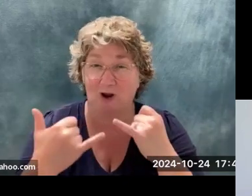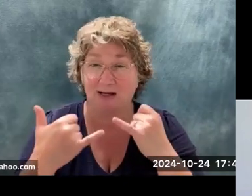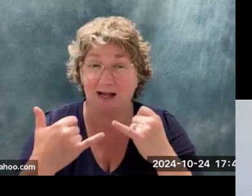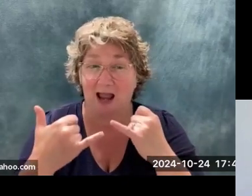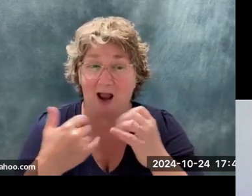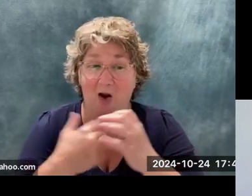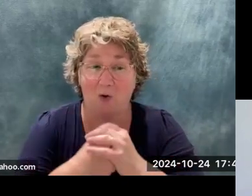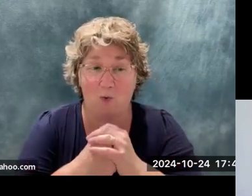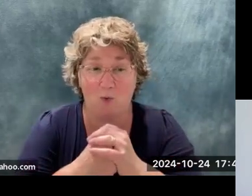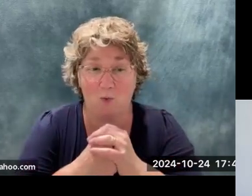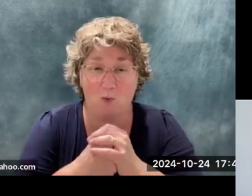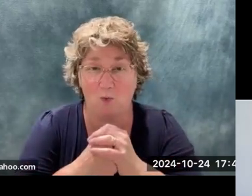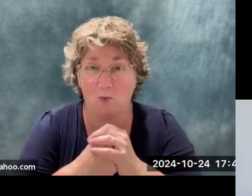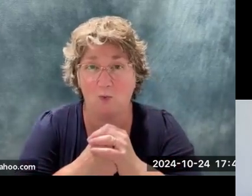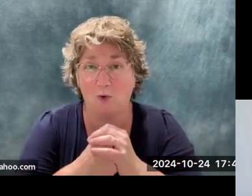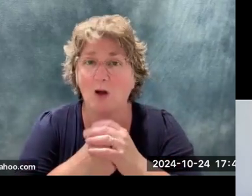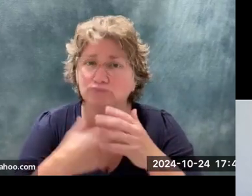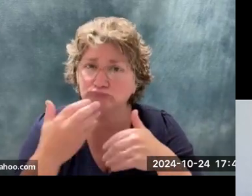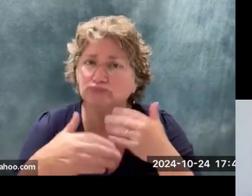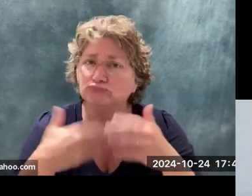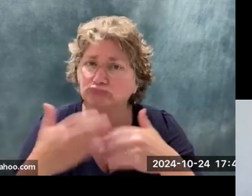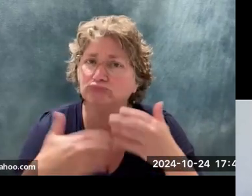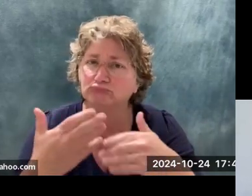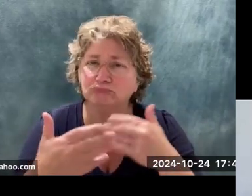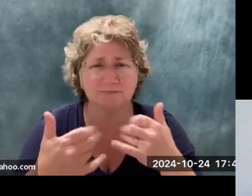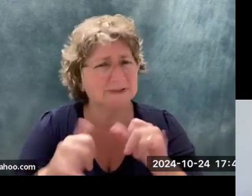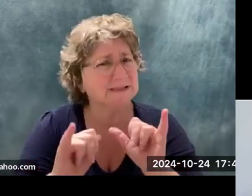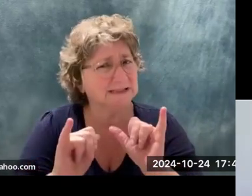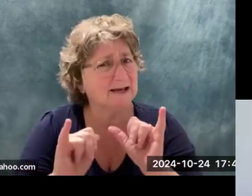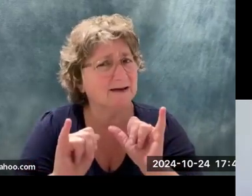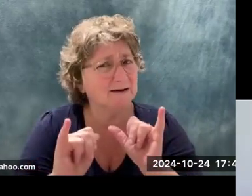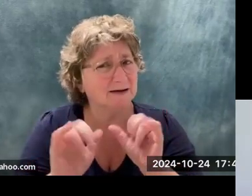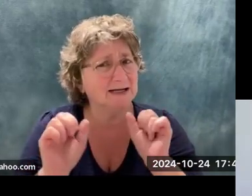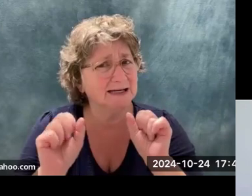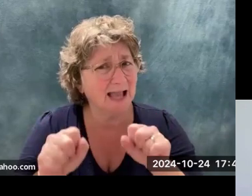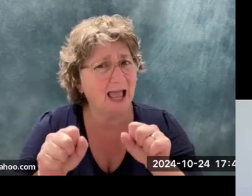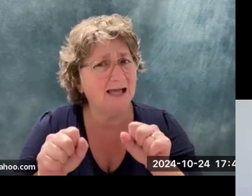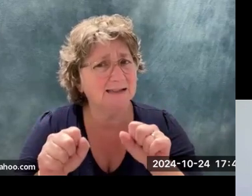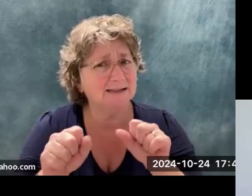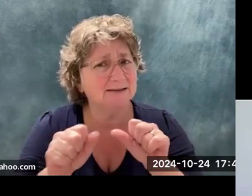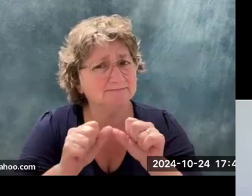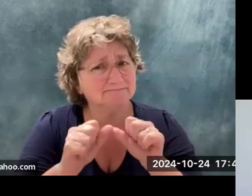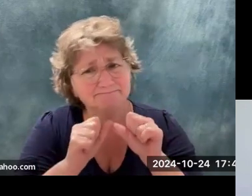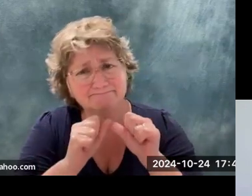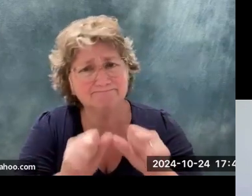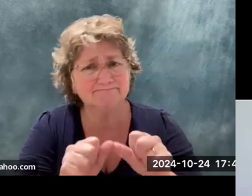that we've made, there could still be lingering mental health effects from COVID for sure.